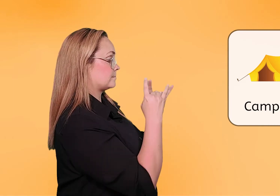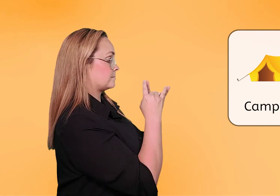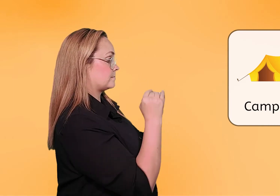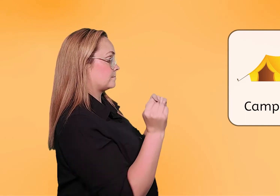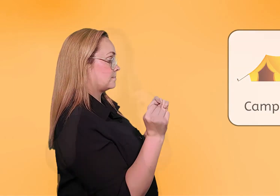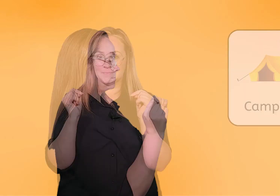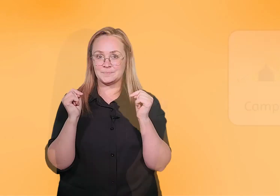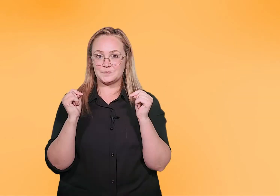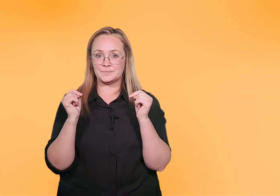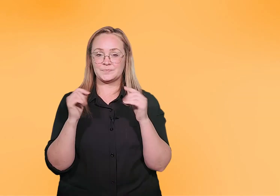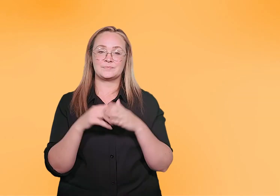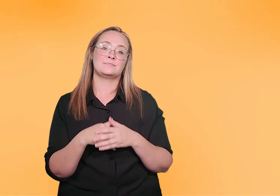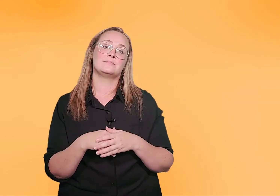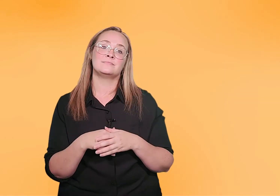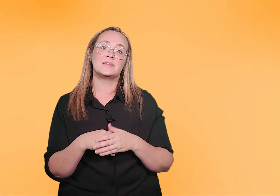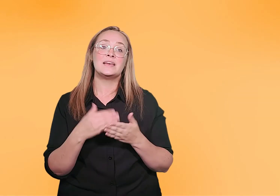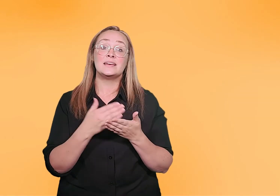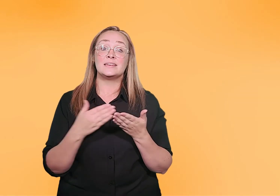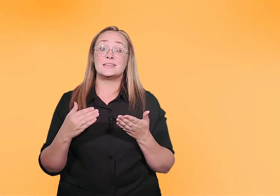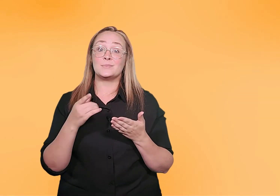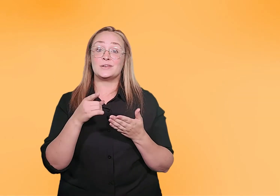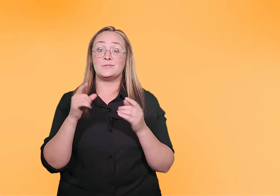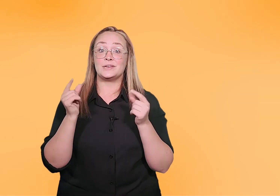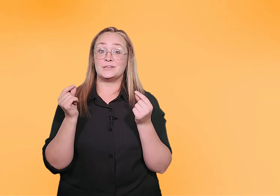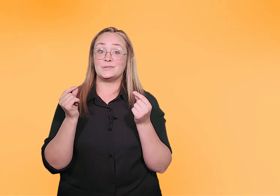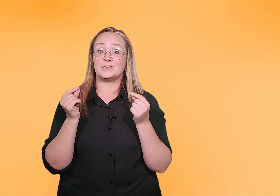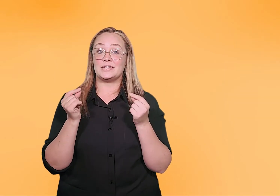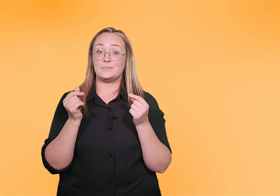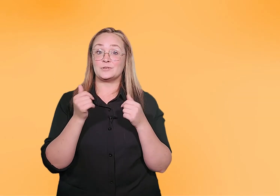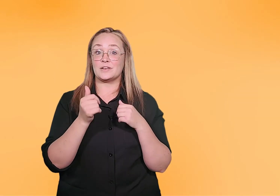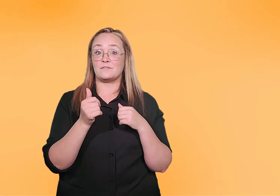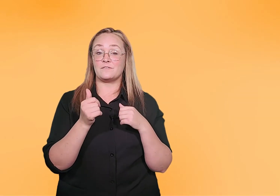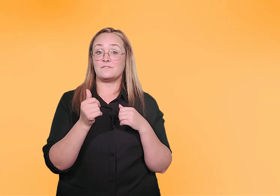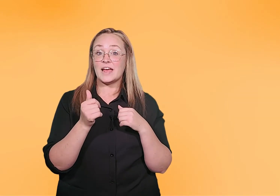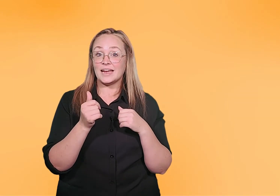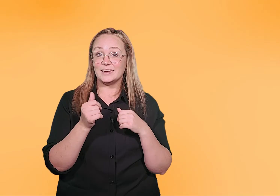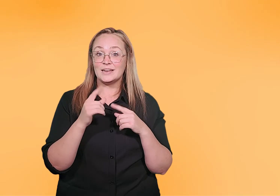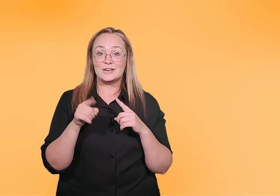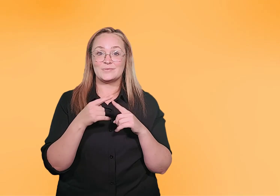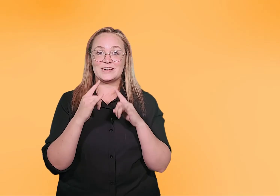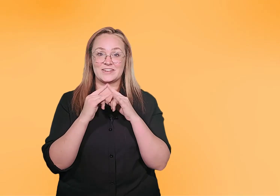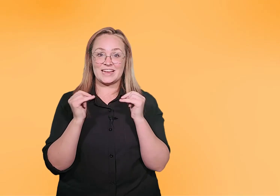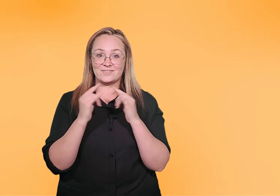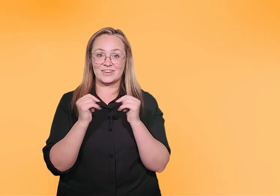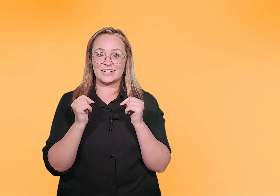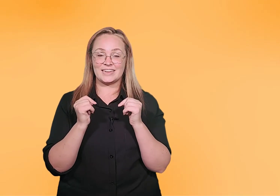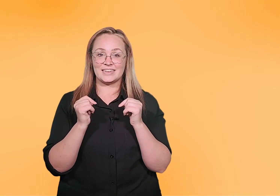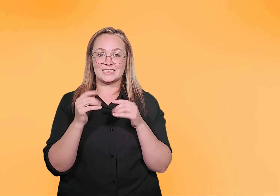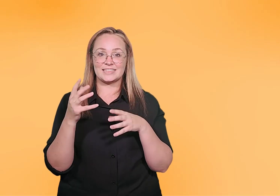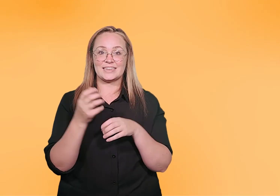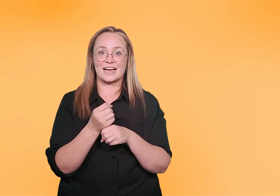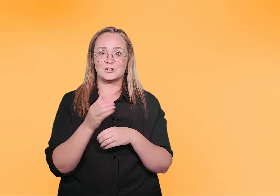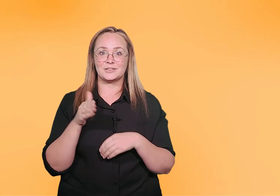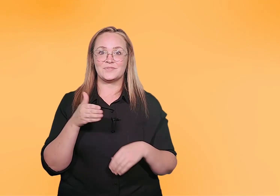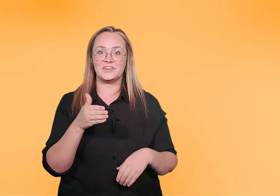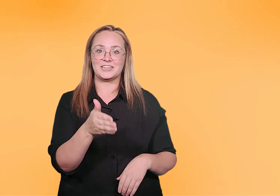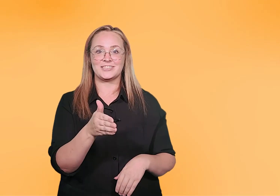camping. Something you can do to keep yourself fed when you're camping is to catch some fish.